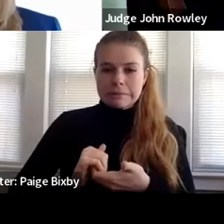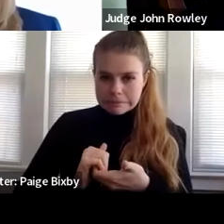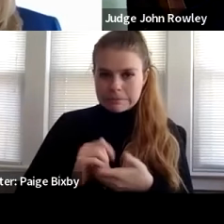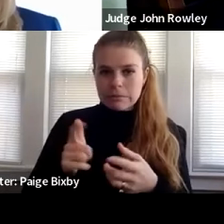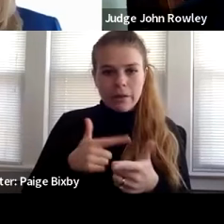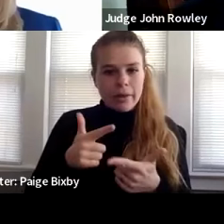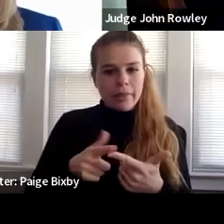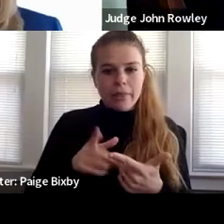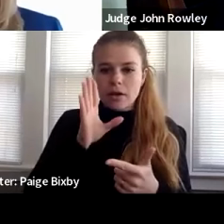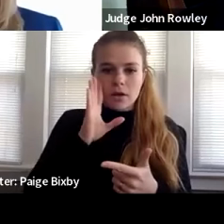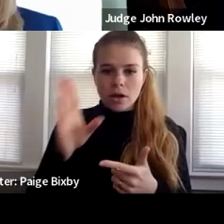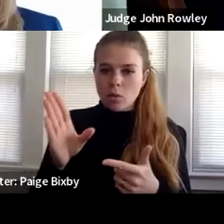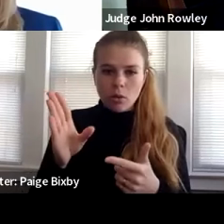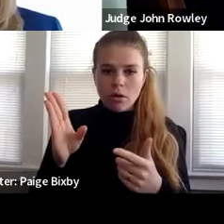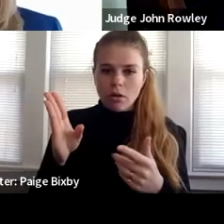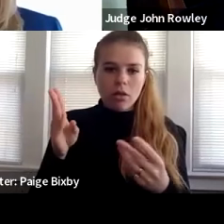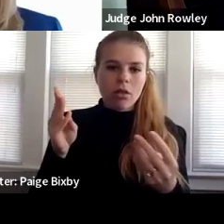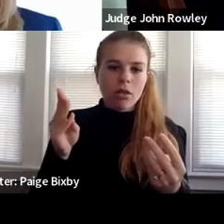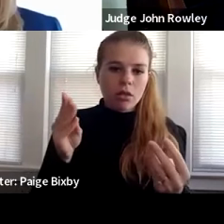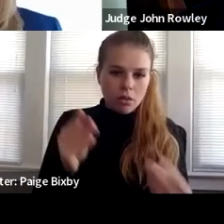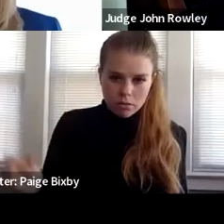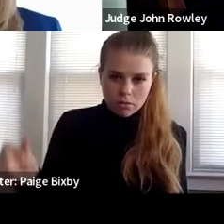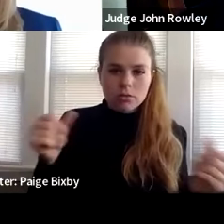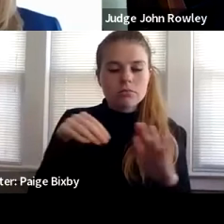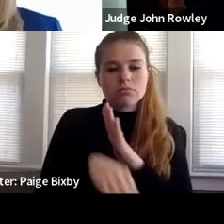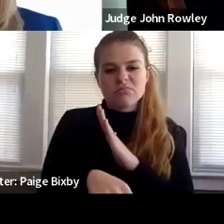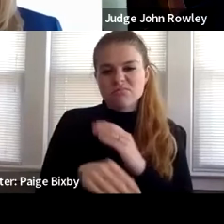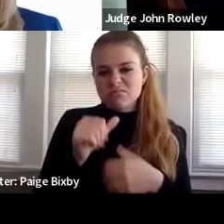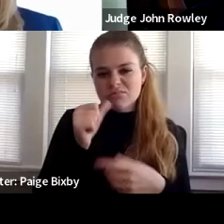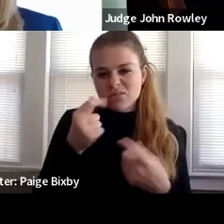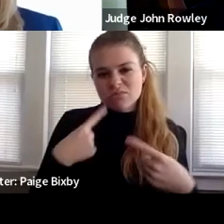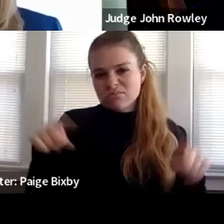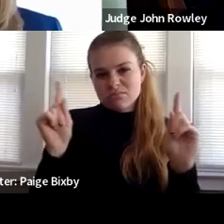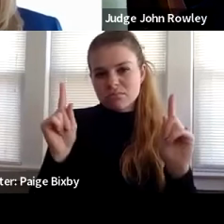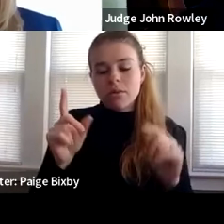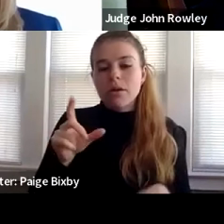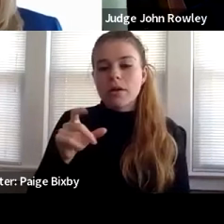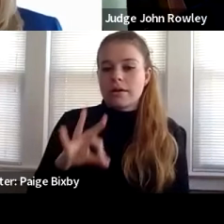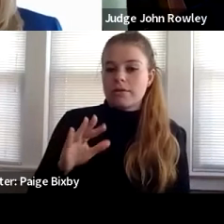it will sputter and go down from there. And if child welfare's not on board,